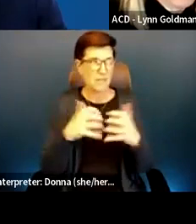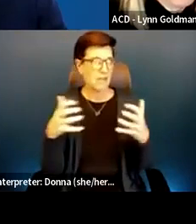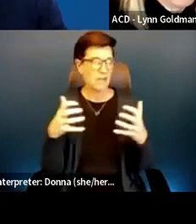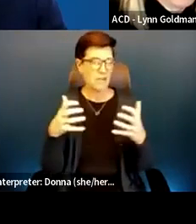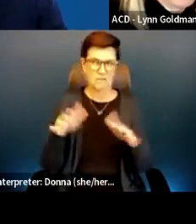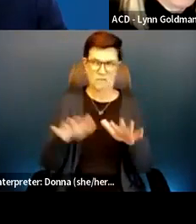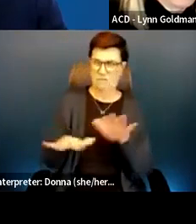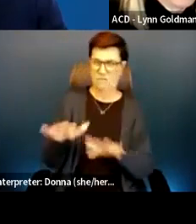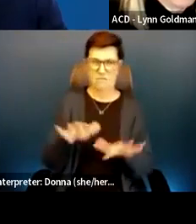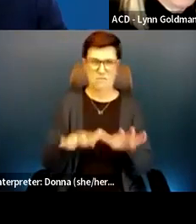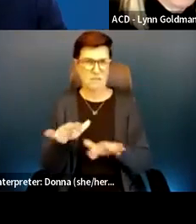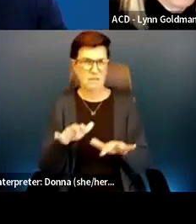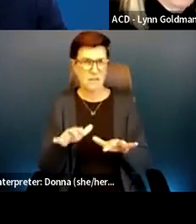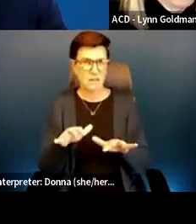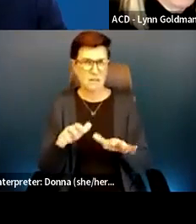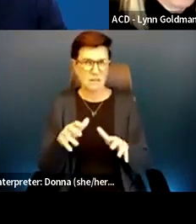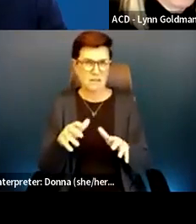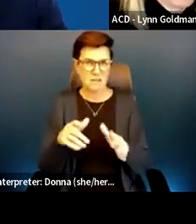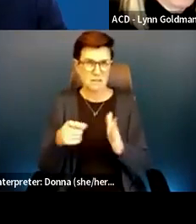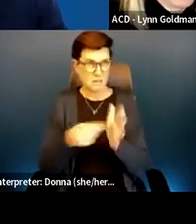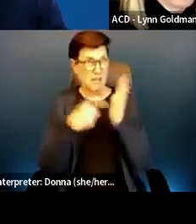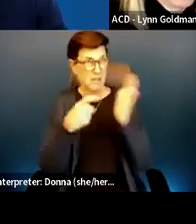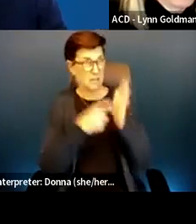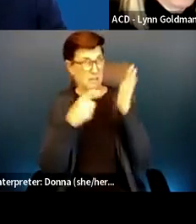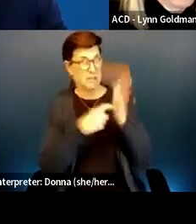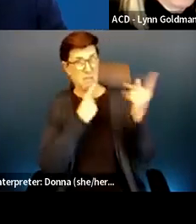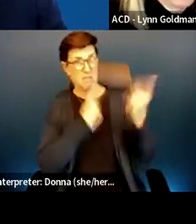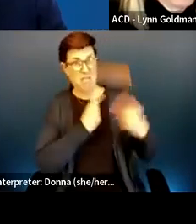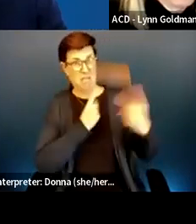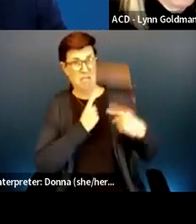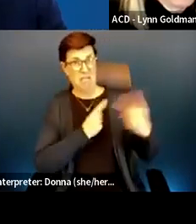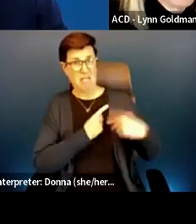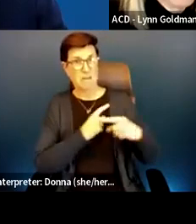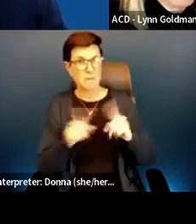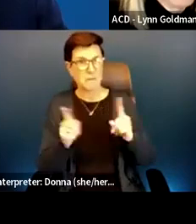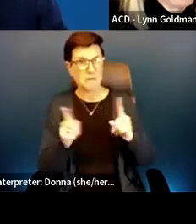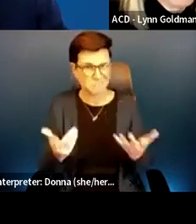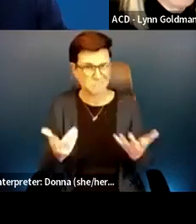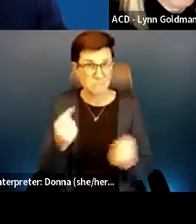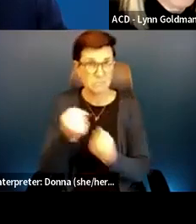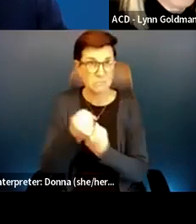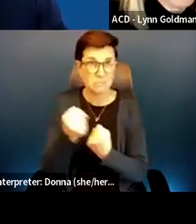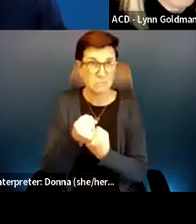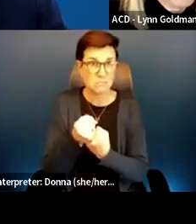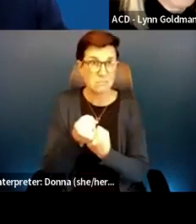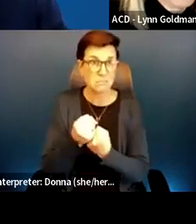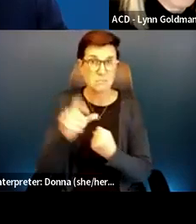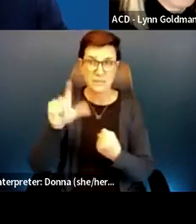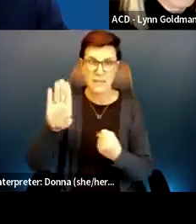and don't really appreciate all the intricacies of what certain lab expectations are, it can be harder